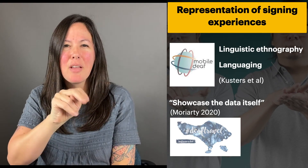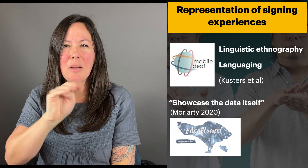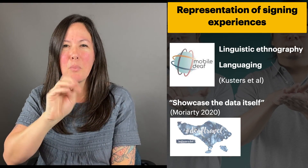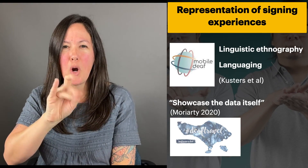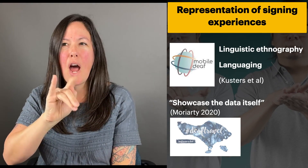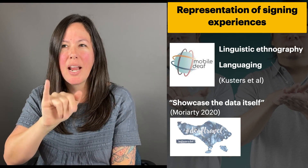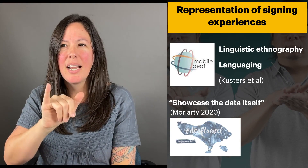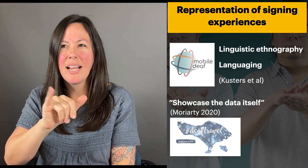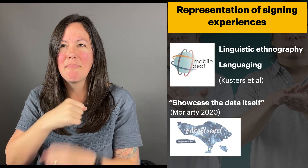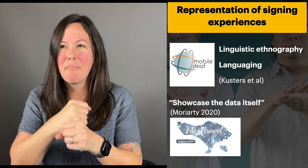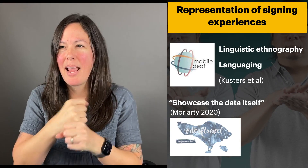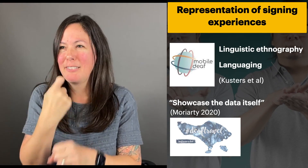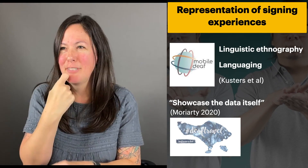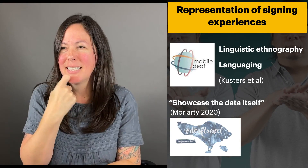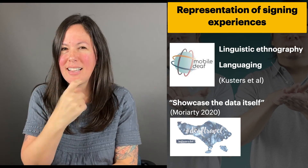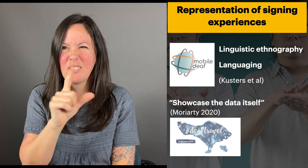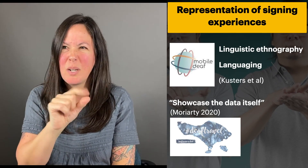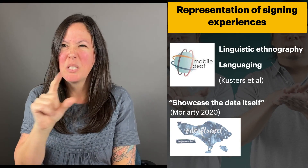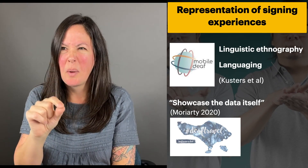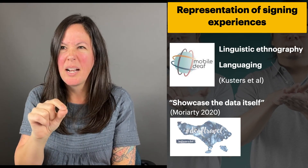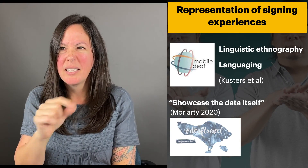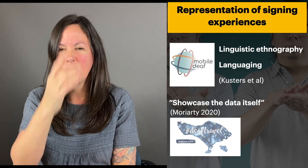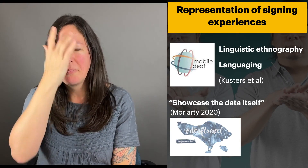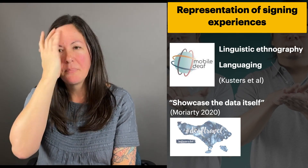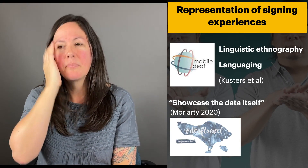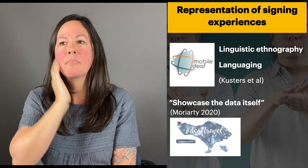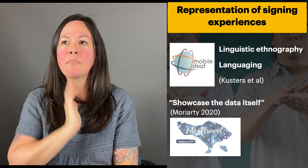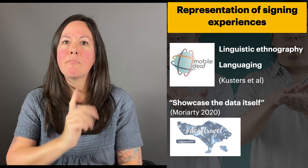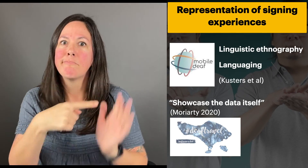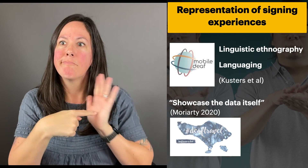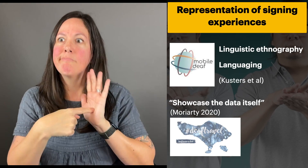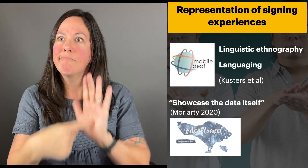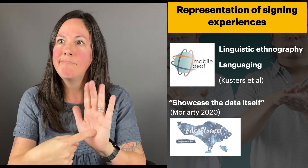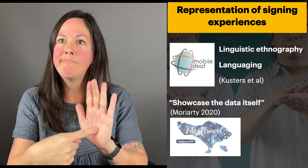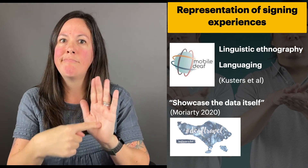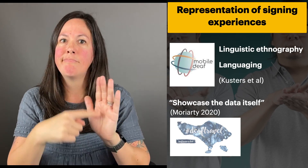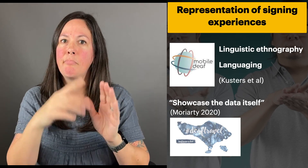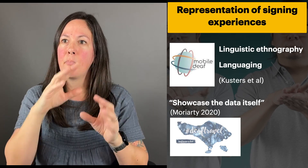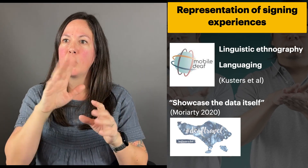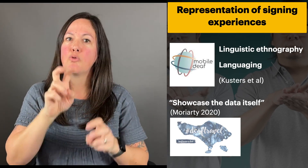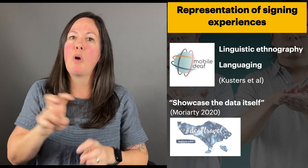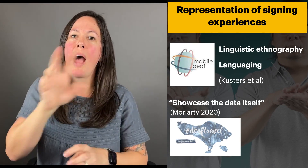was an example from moriarity in 2020 from hasde